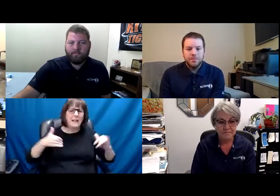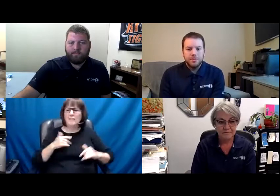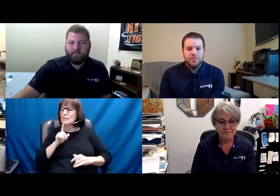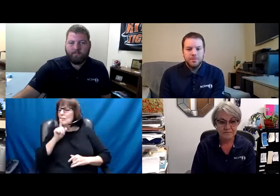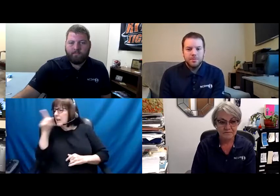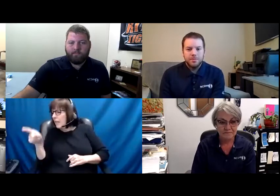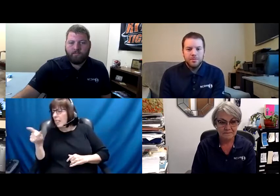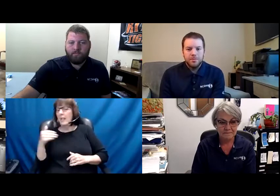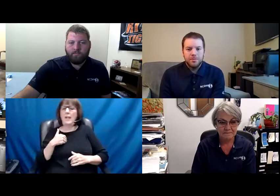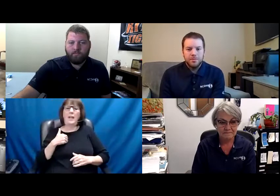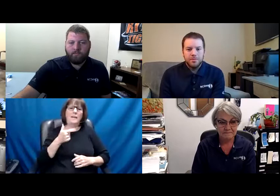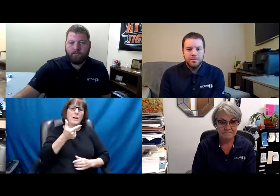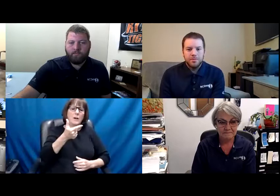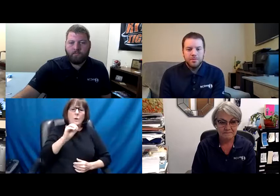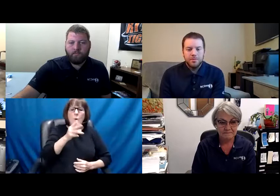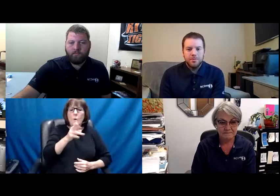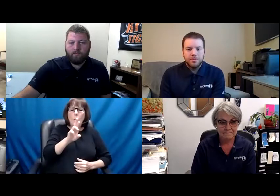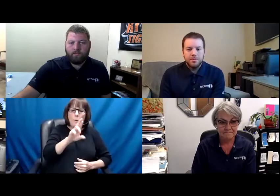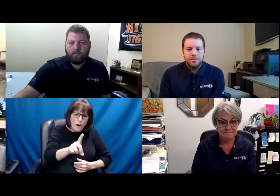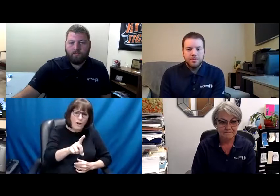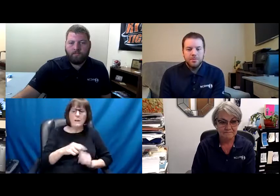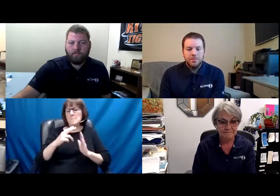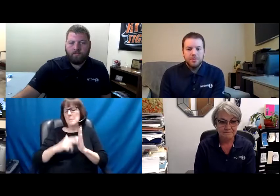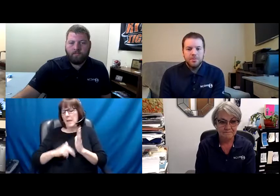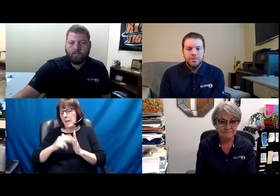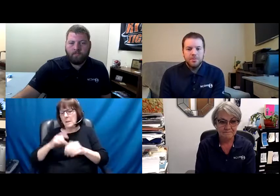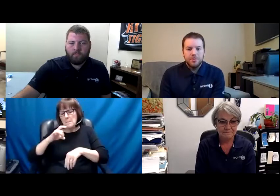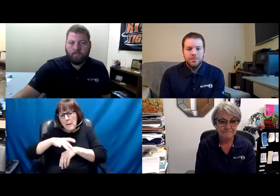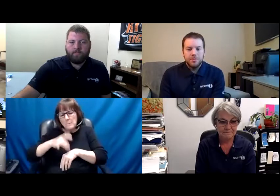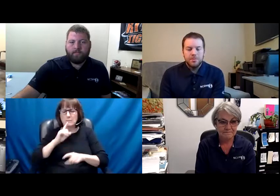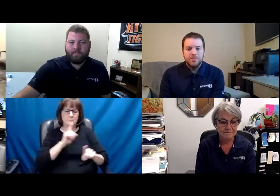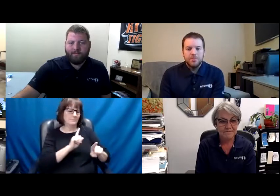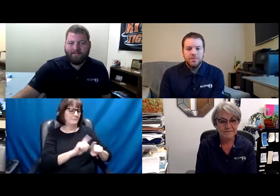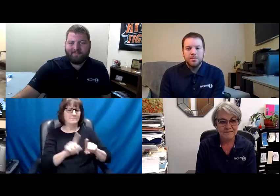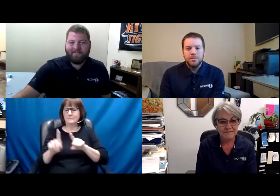I have gourds, I have painted pumpkins and lots of other kinds of decorations that I do